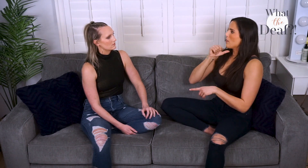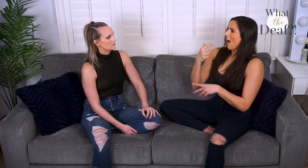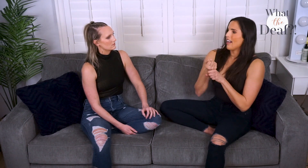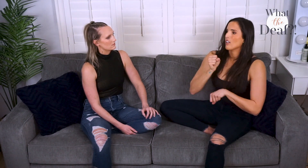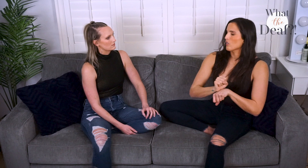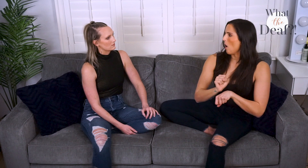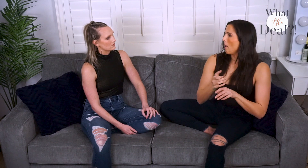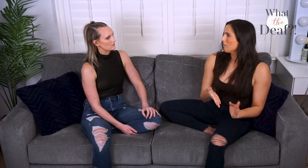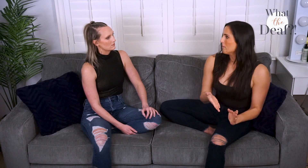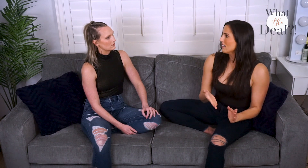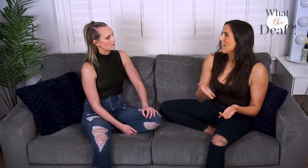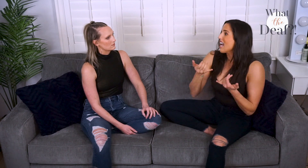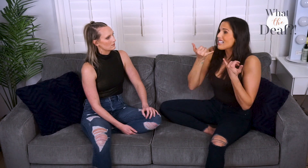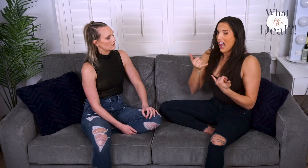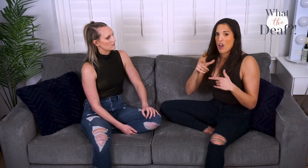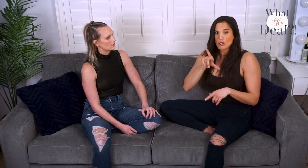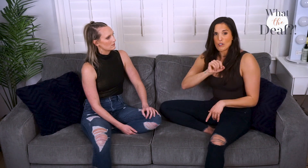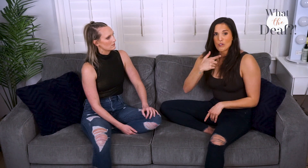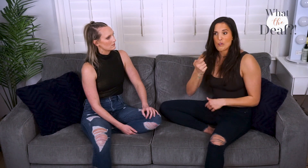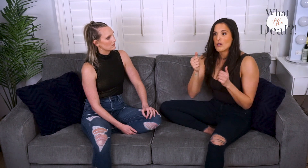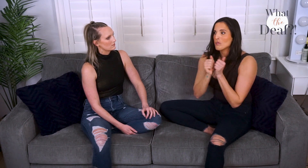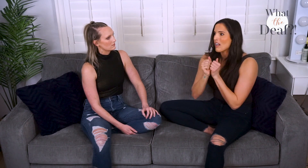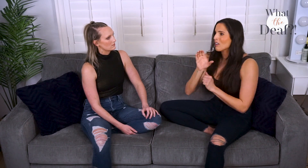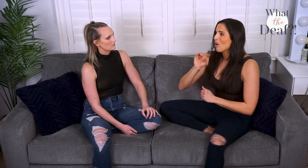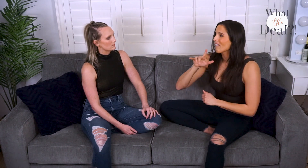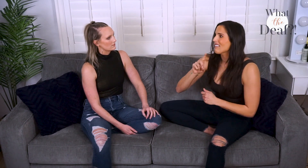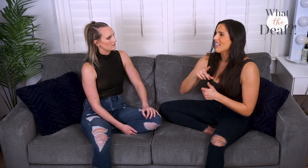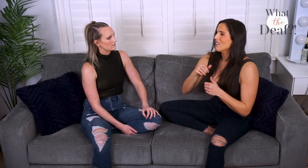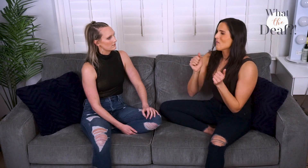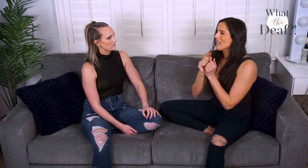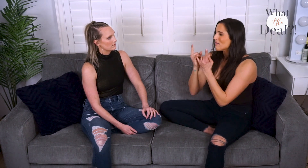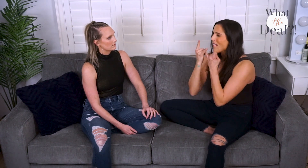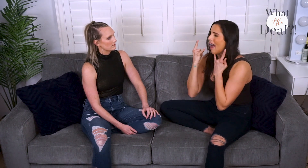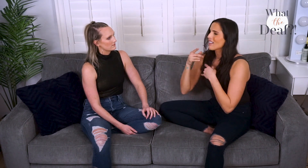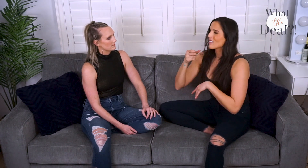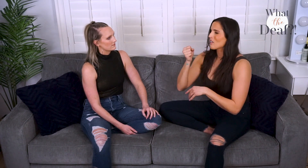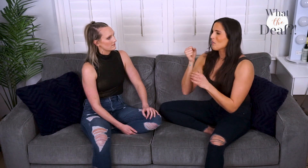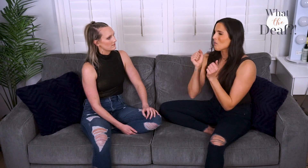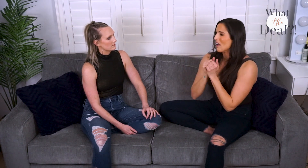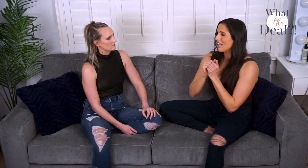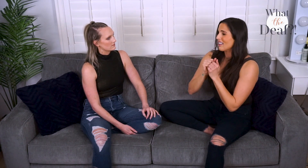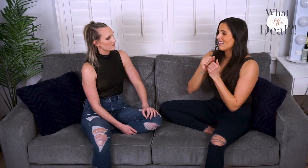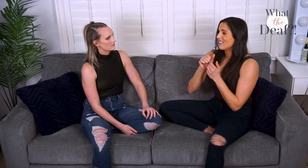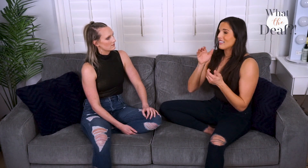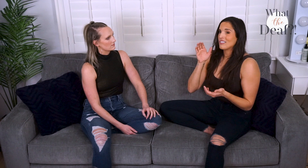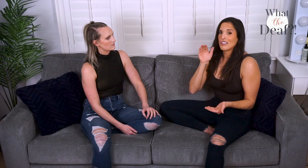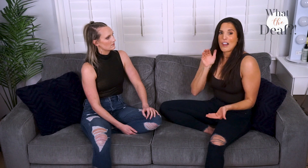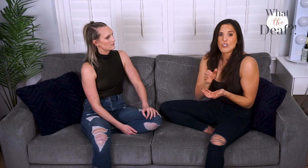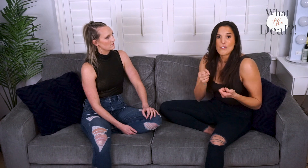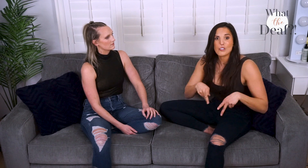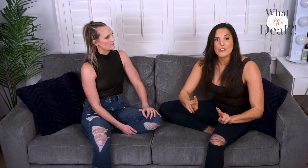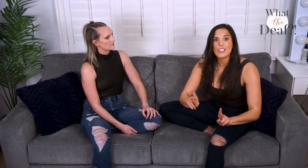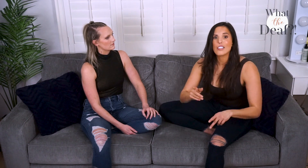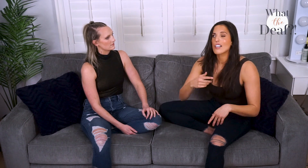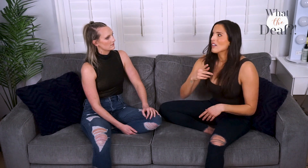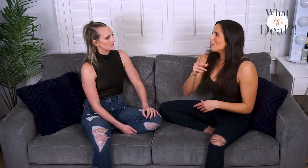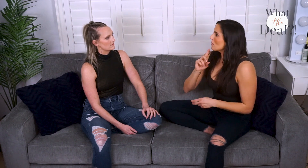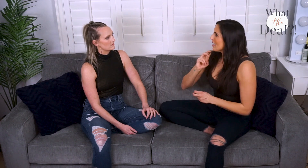from not getting a job. But now in 2021 with COVID, with masks, with, I mean, just overall less opportunities,